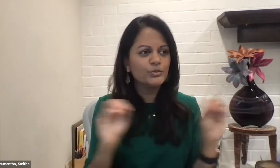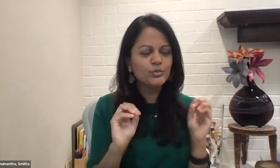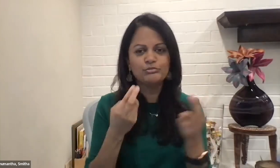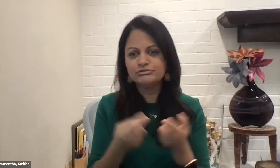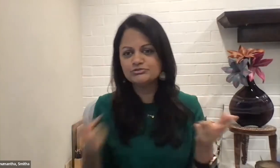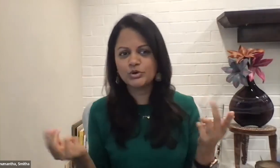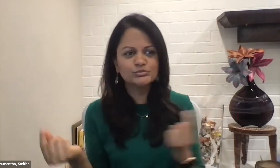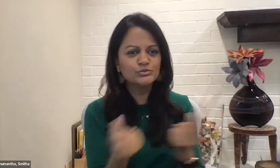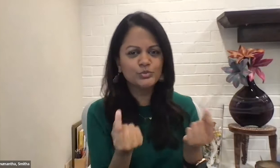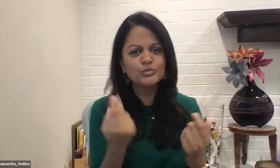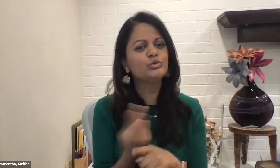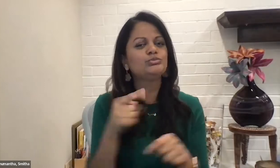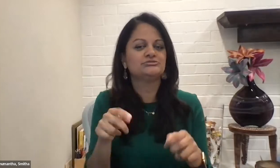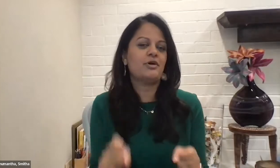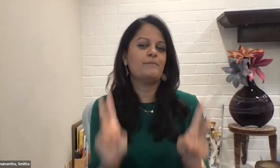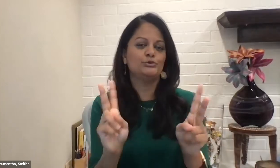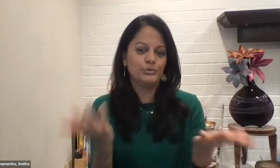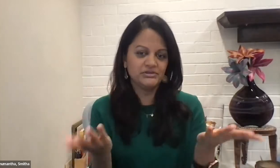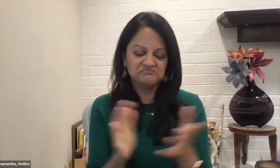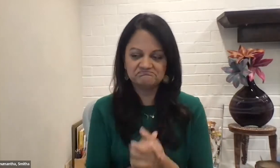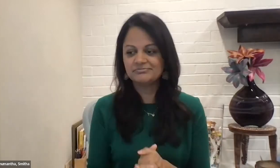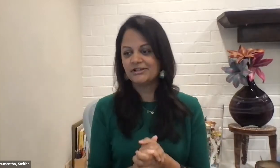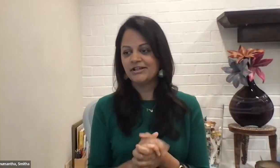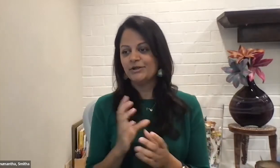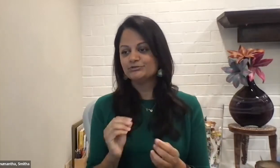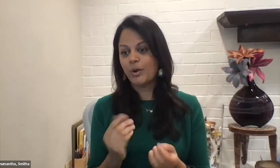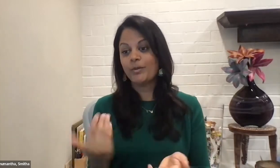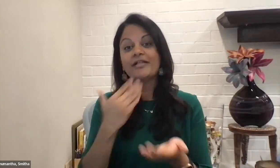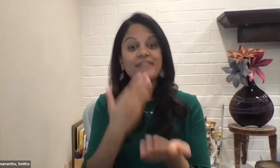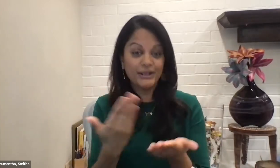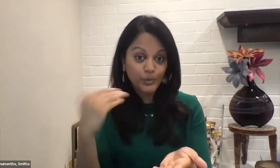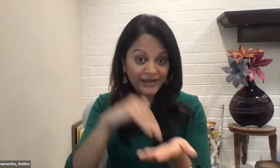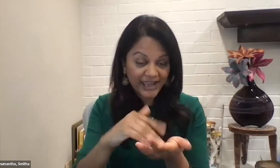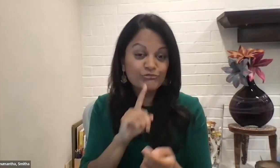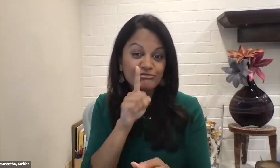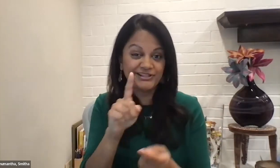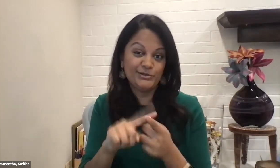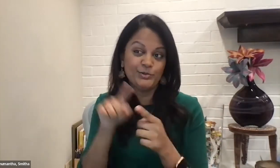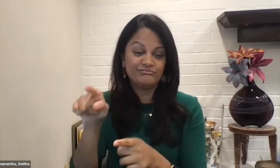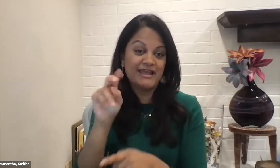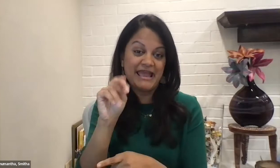because, again, resources, support have all been lacking, so this is a great opportunity,